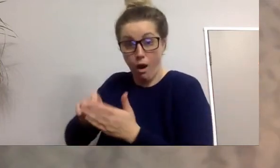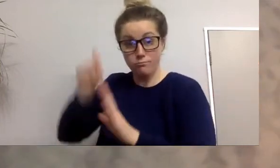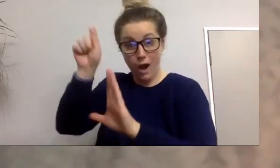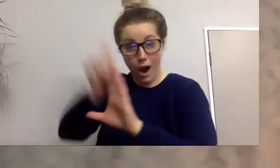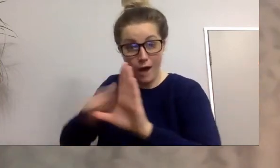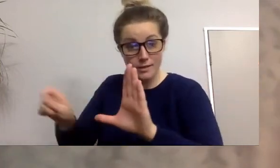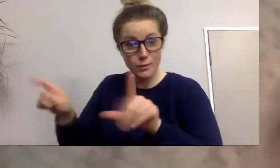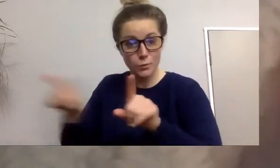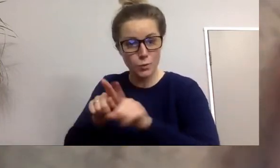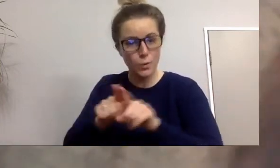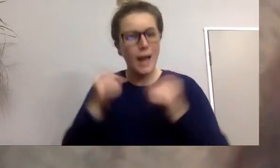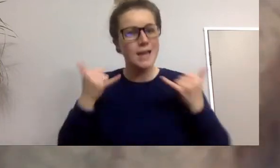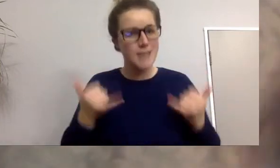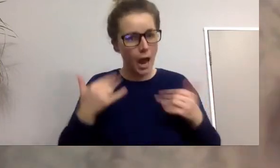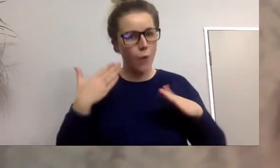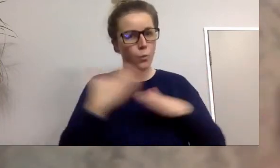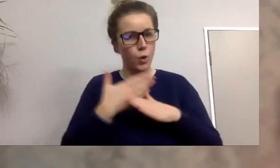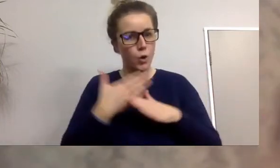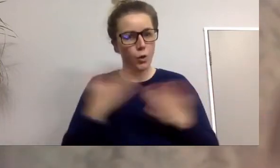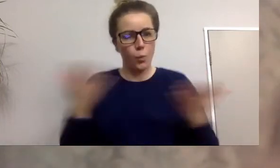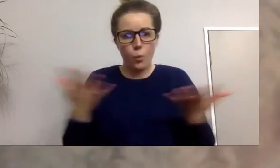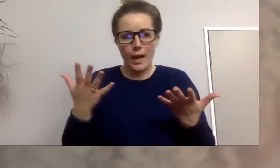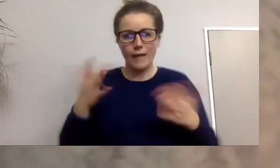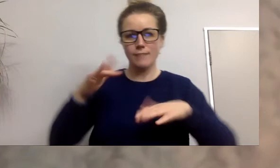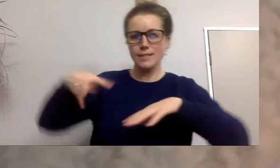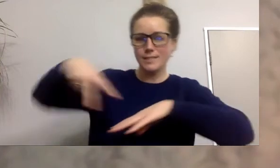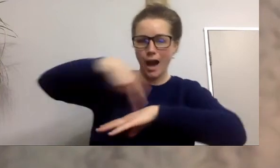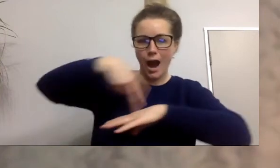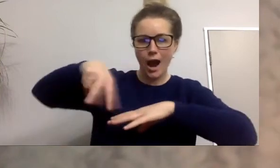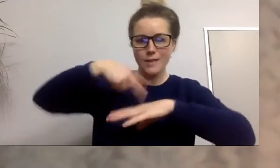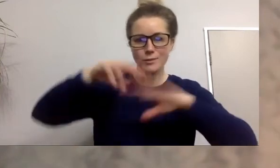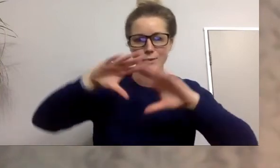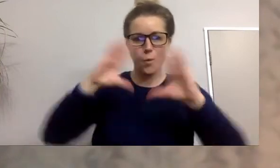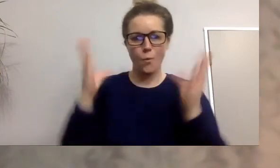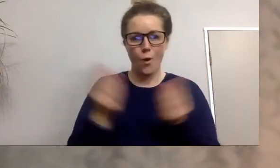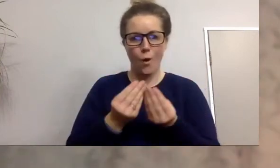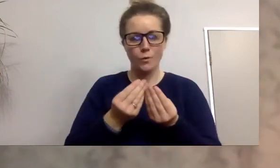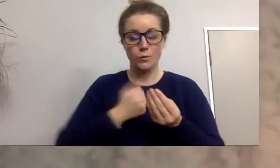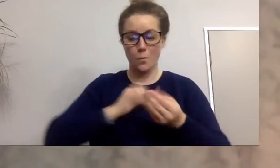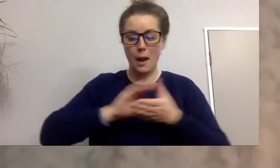world, so I always want to find ways to integrate my passion for the arts with